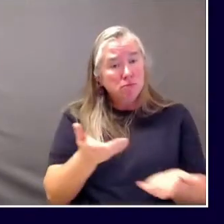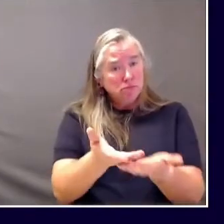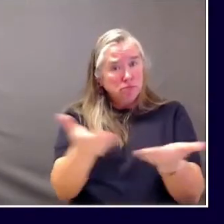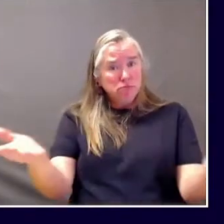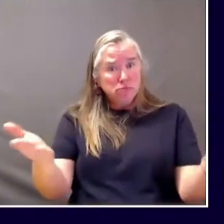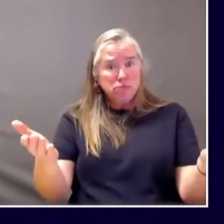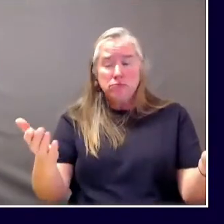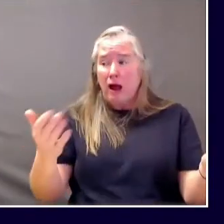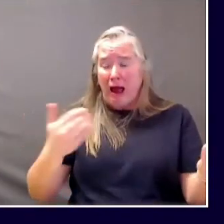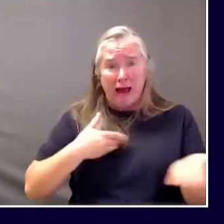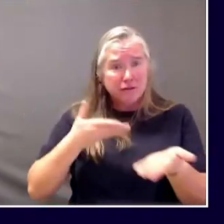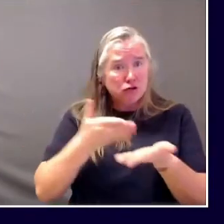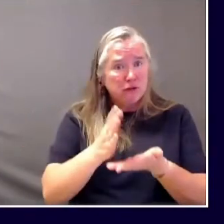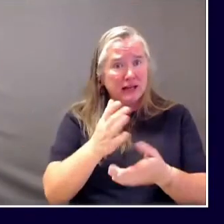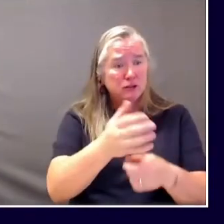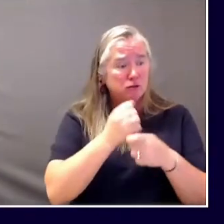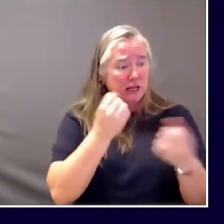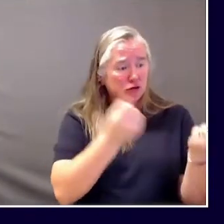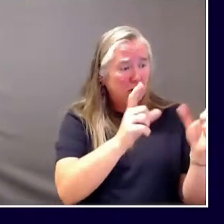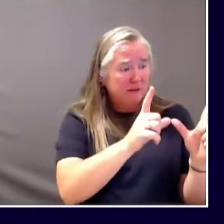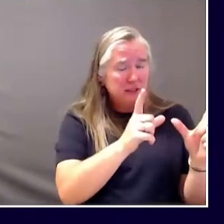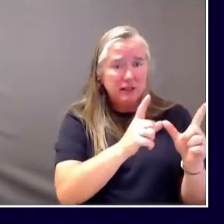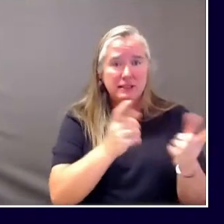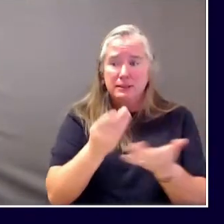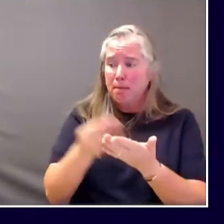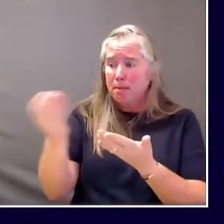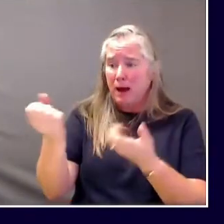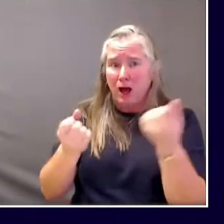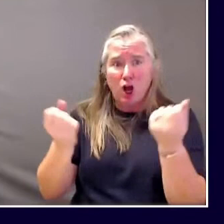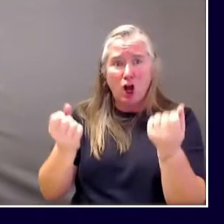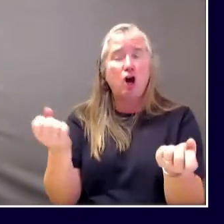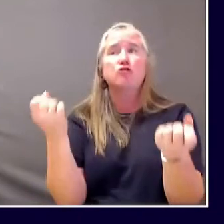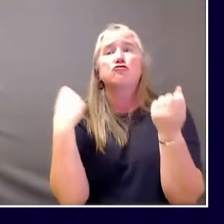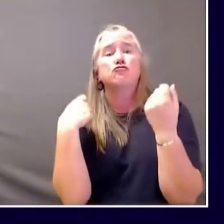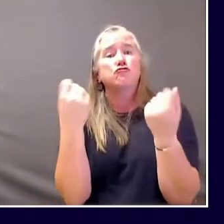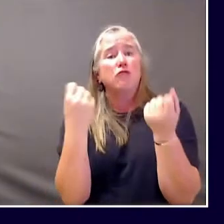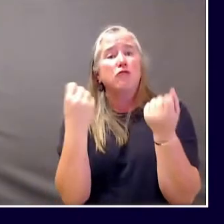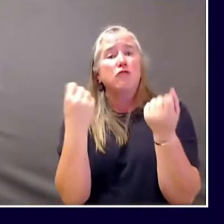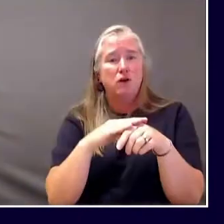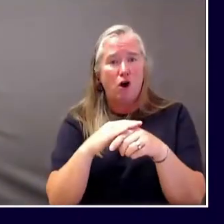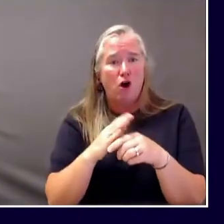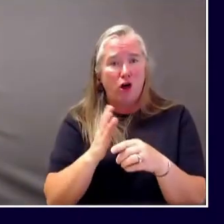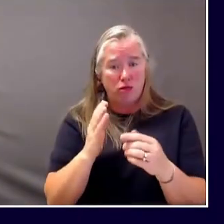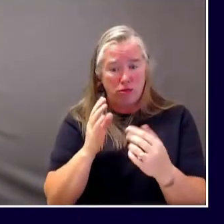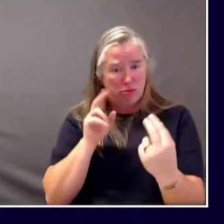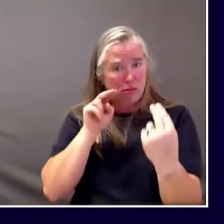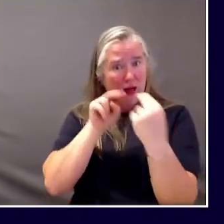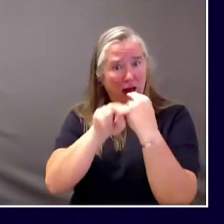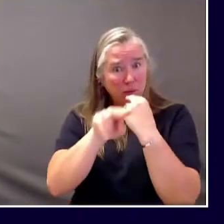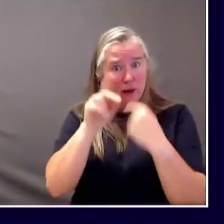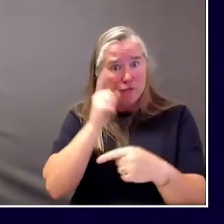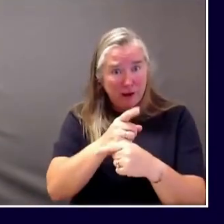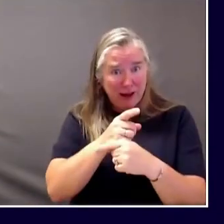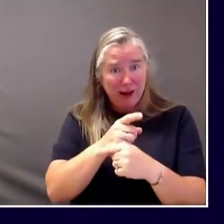license and drive up the road you don't have the right to the freedom to drive all over the